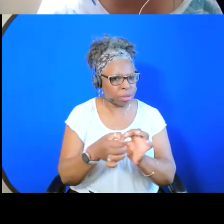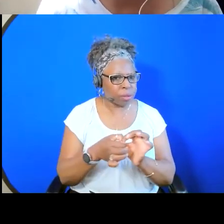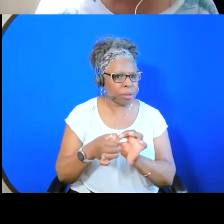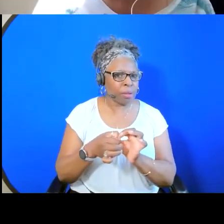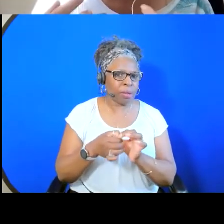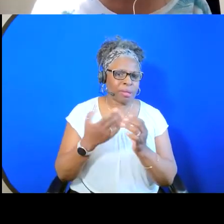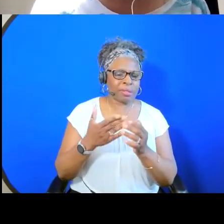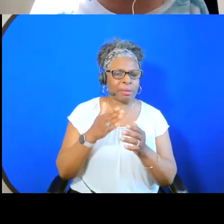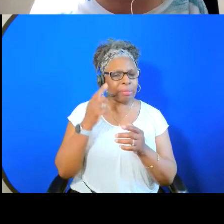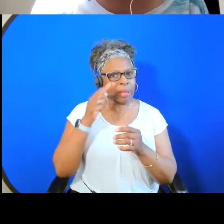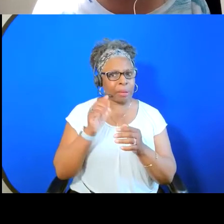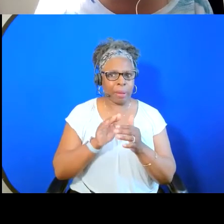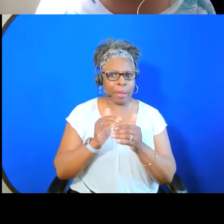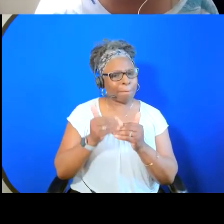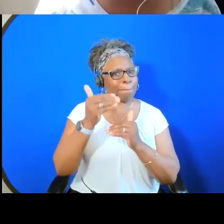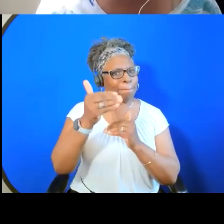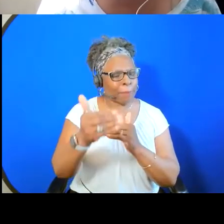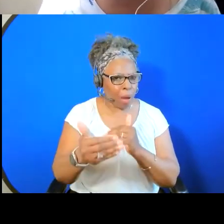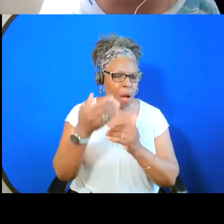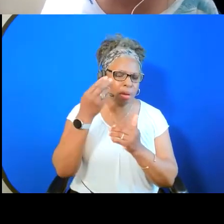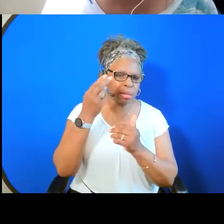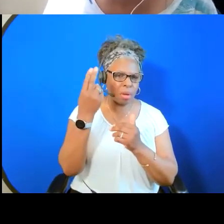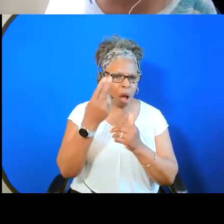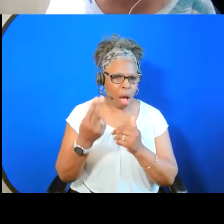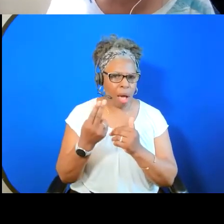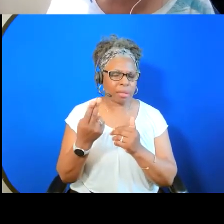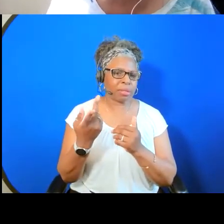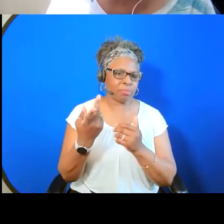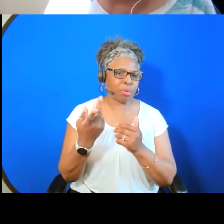And I think that also kind of starts with looking at ourselves and thinking about, you know,